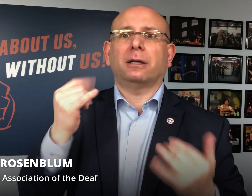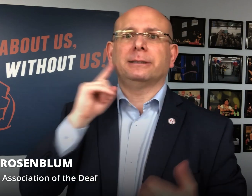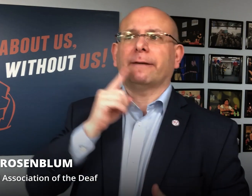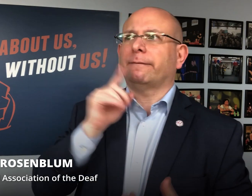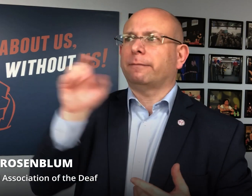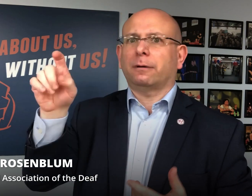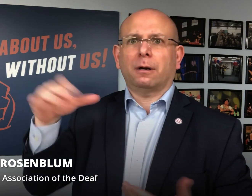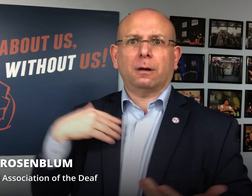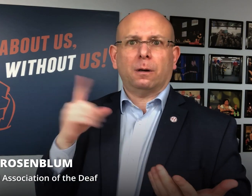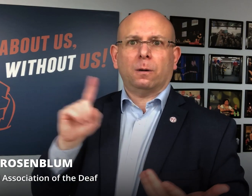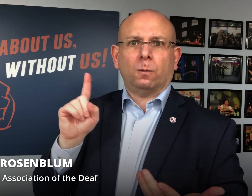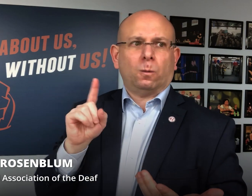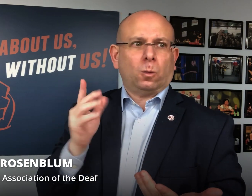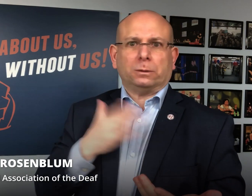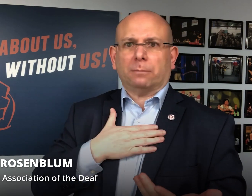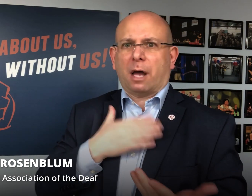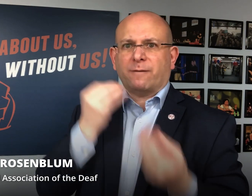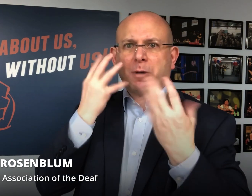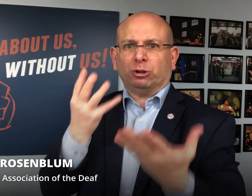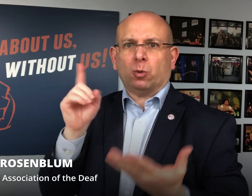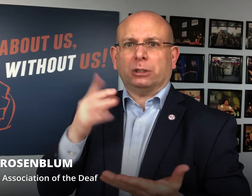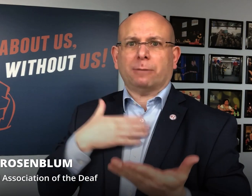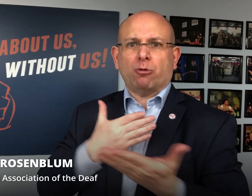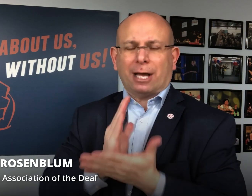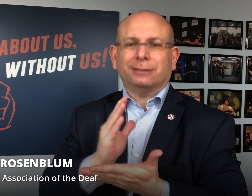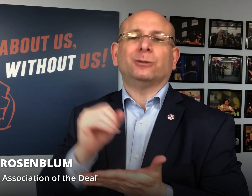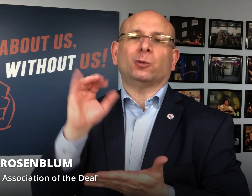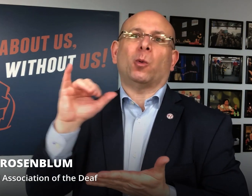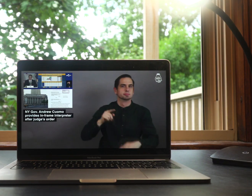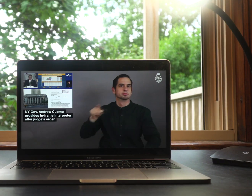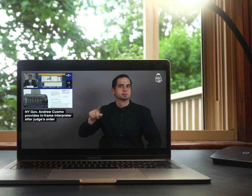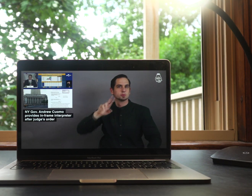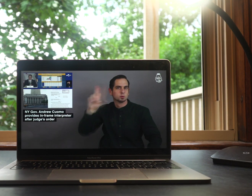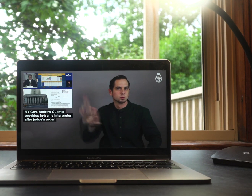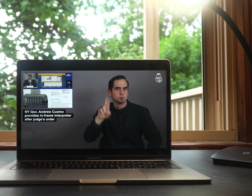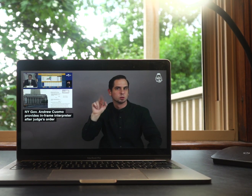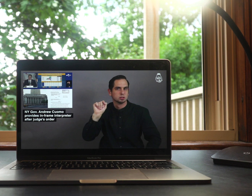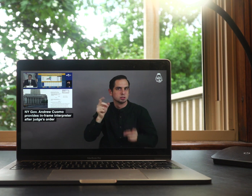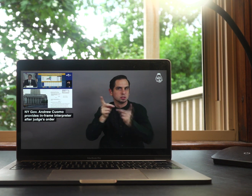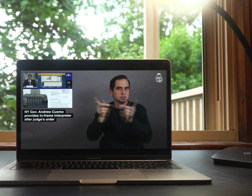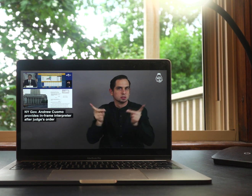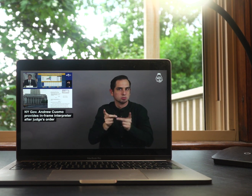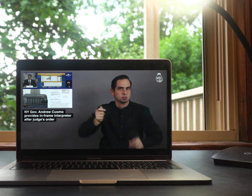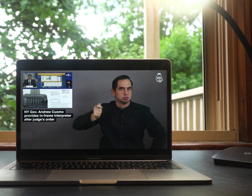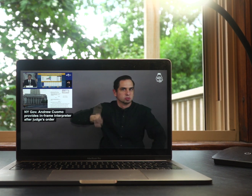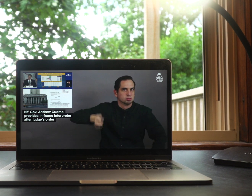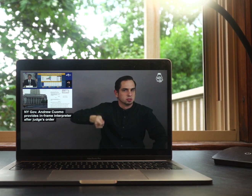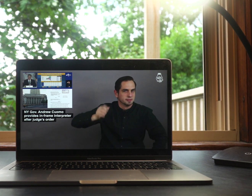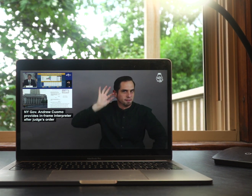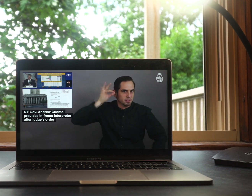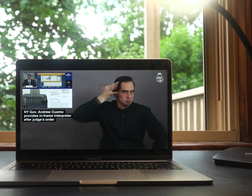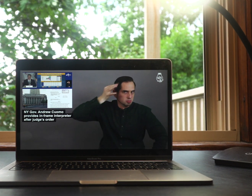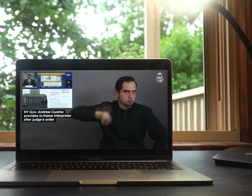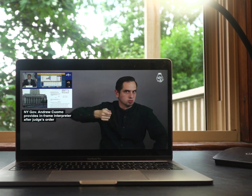But deaf and hard of hearing people are usually the last to know, (voiceover continues) and often don't realize their rights during times like these."